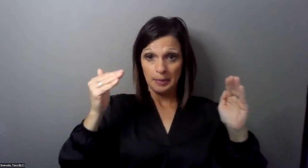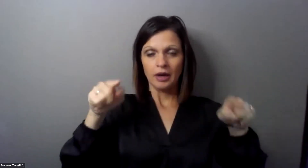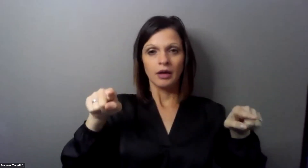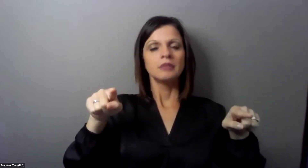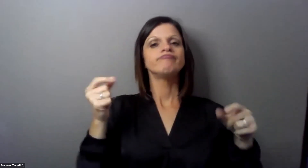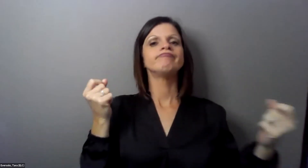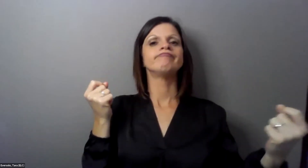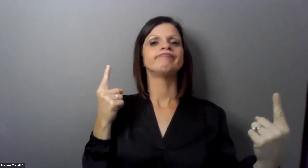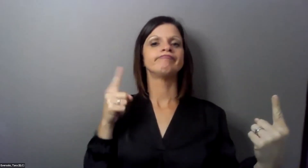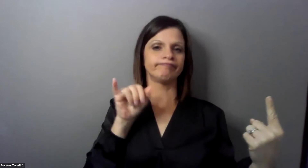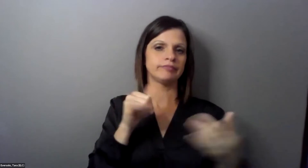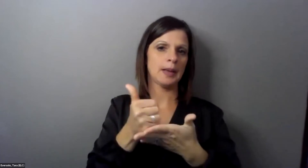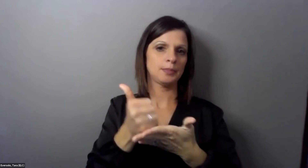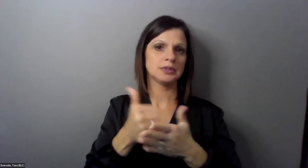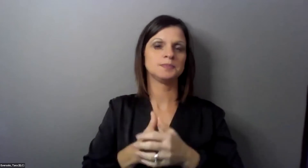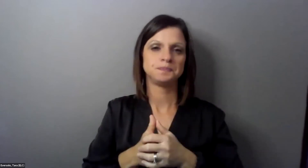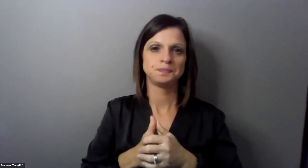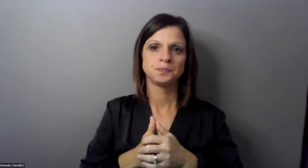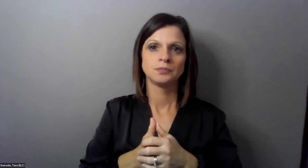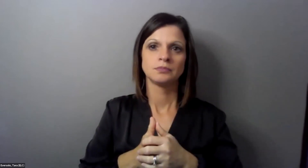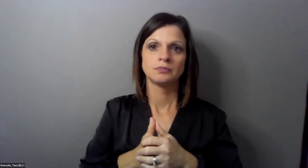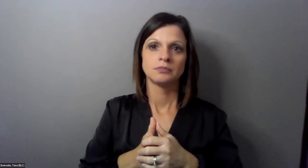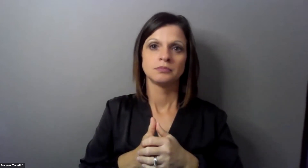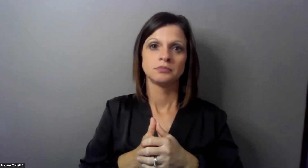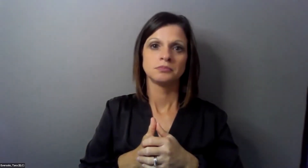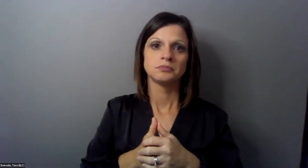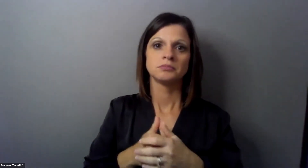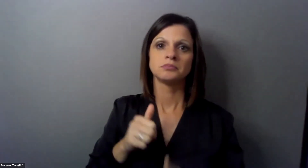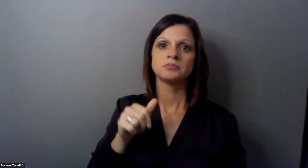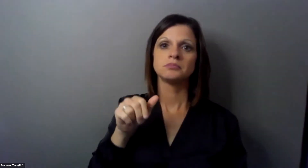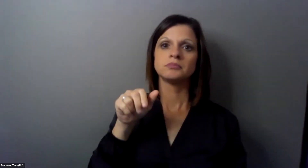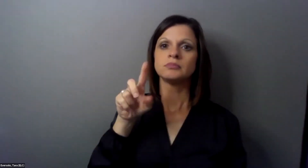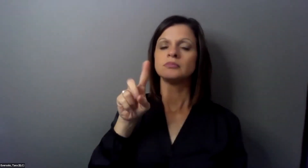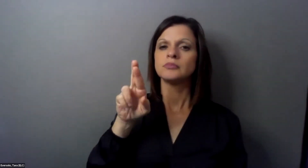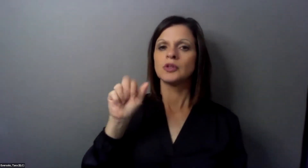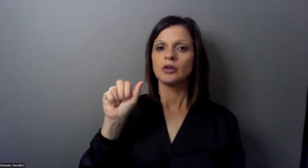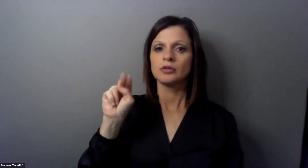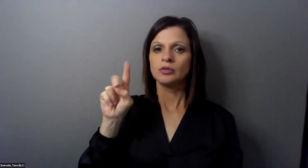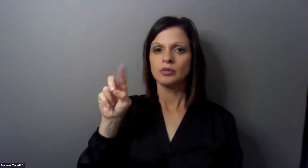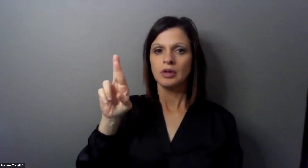I absolutely agree with that. Both on talking to patients and family members